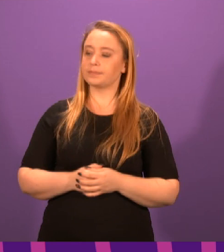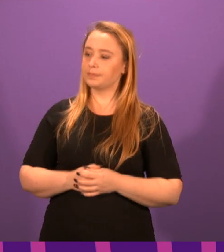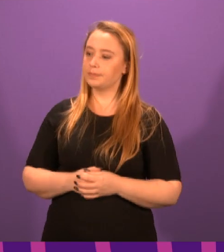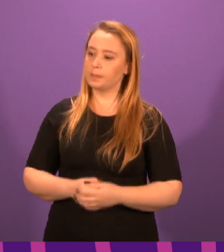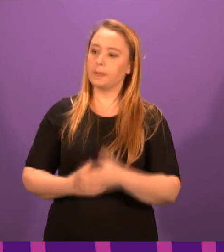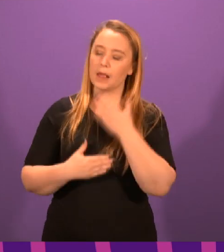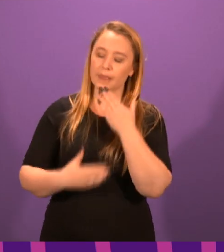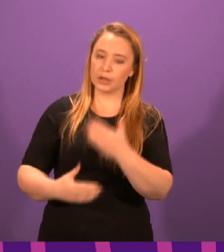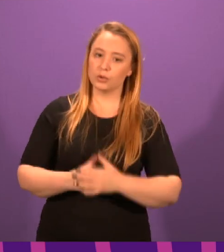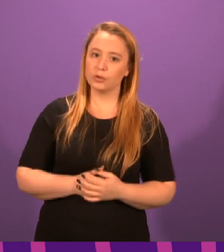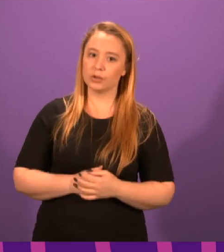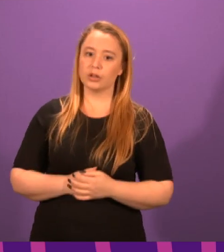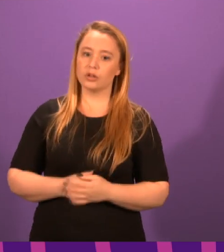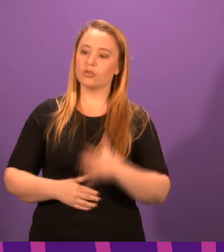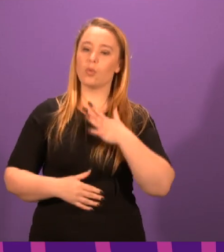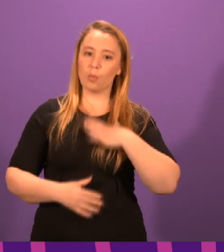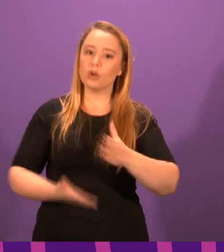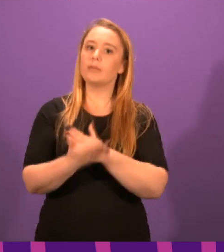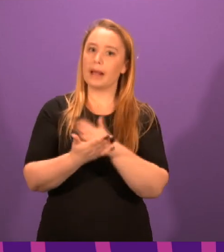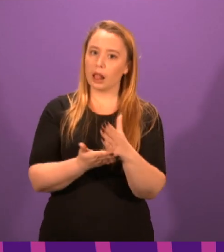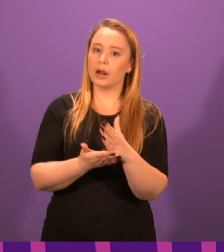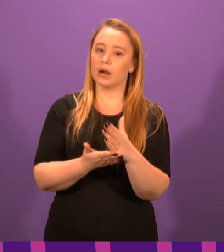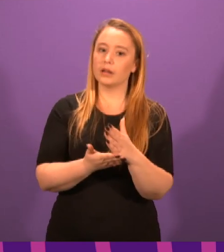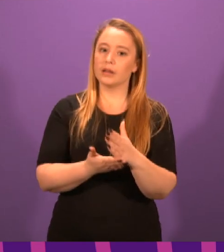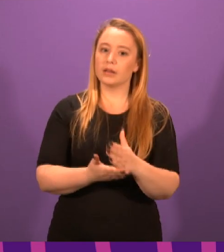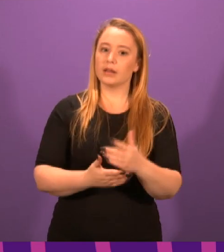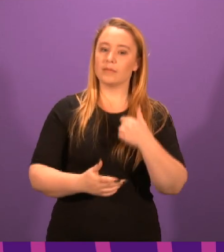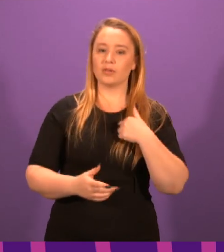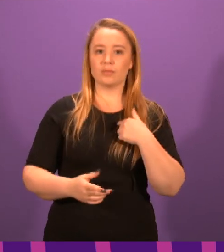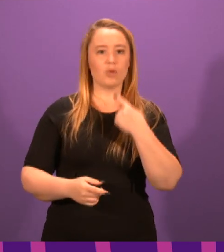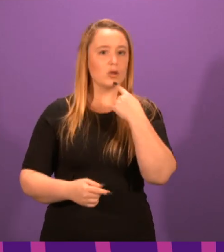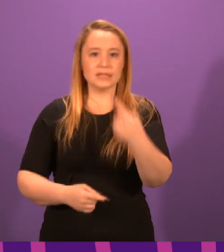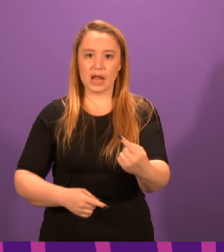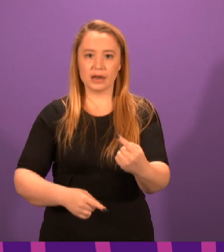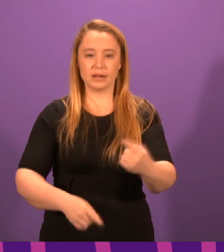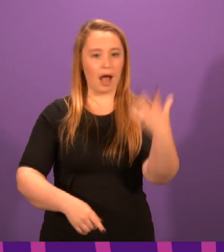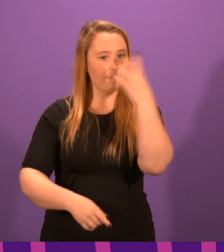I need to be clear that I am not saying that the flu vaccination programme across Scotland has gone